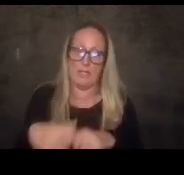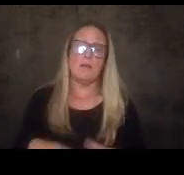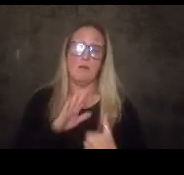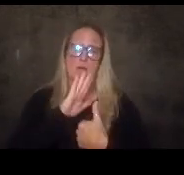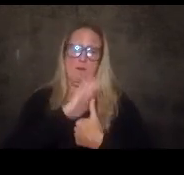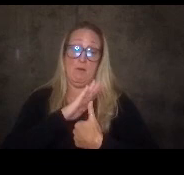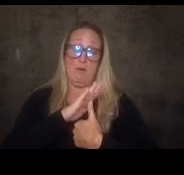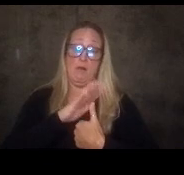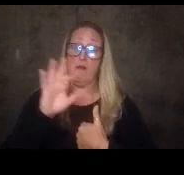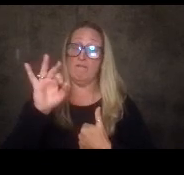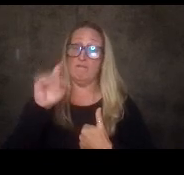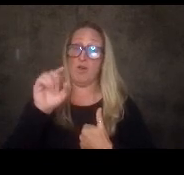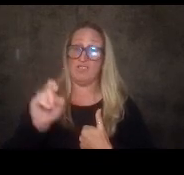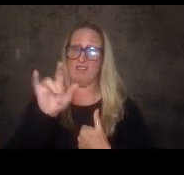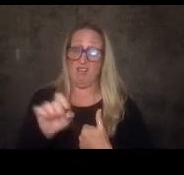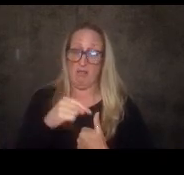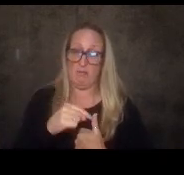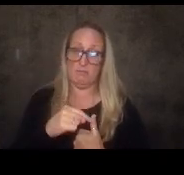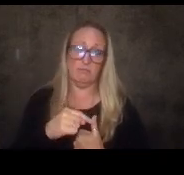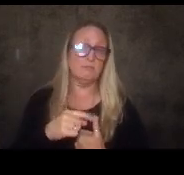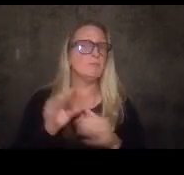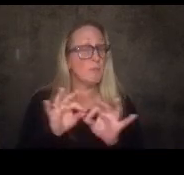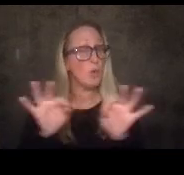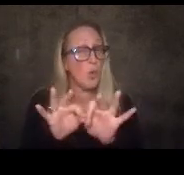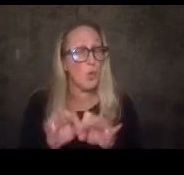content. One thing is your fot styles. This can be really